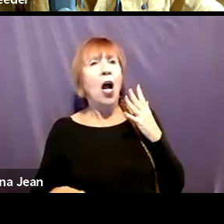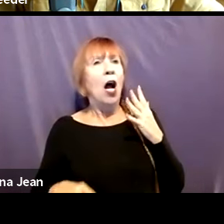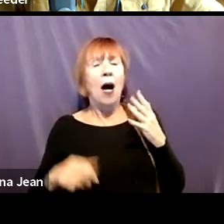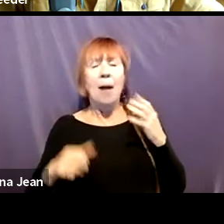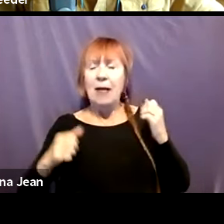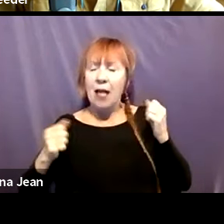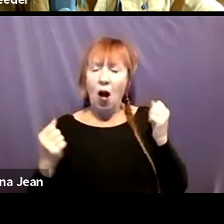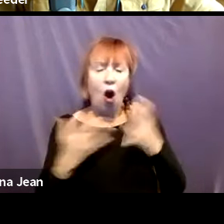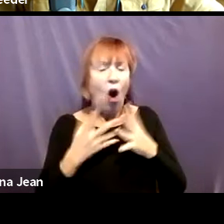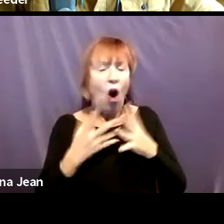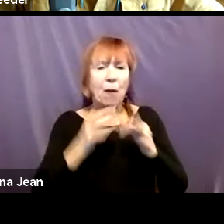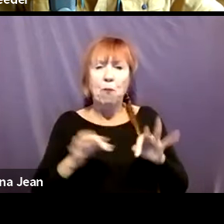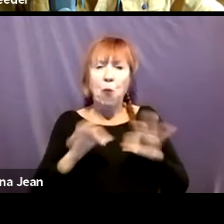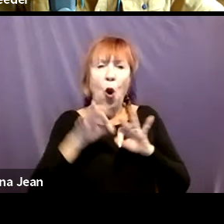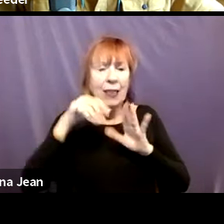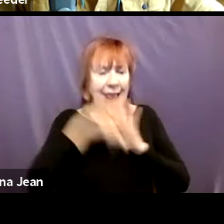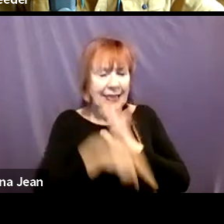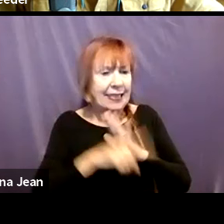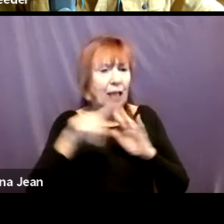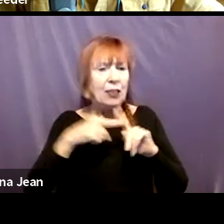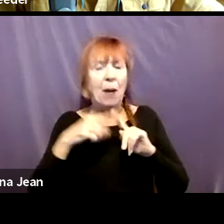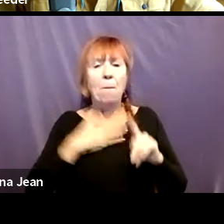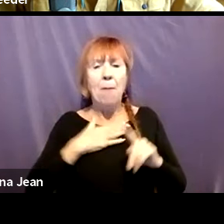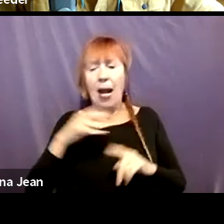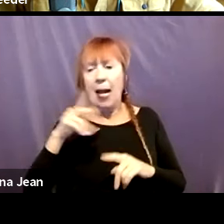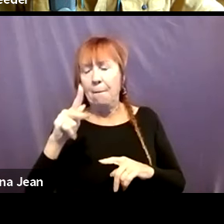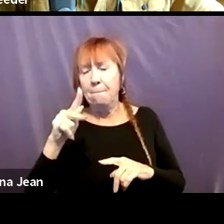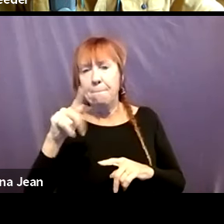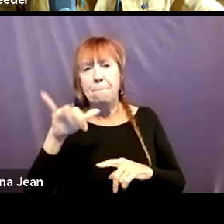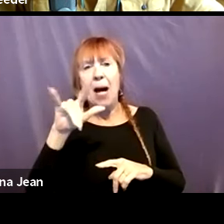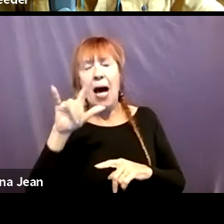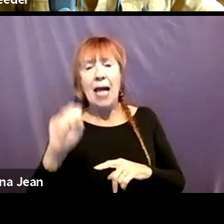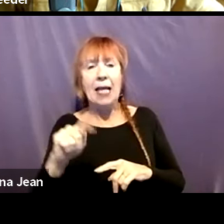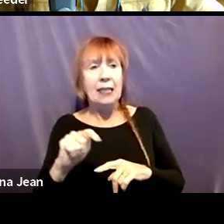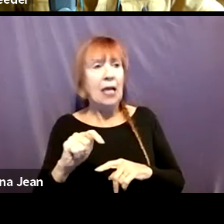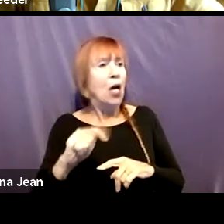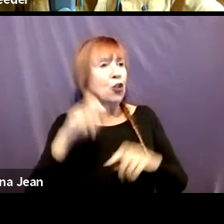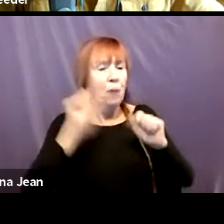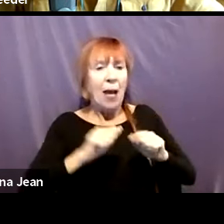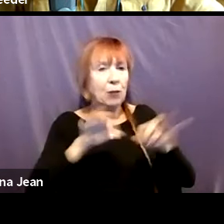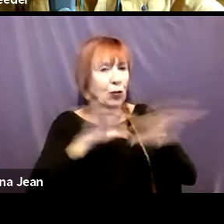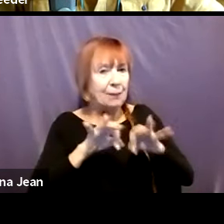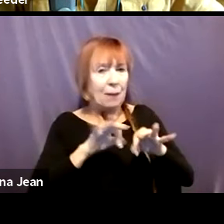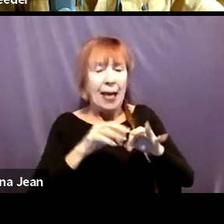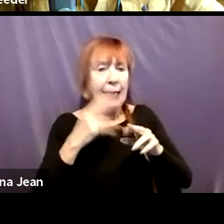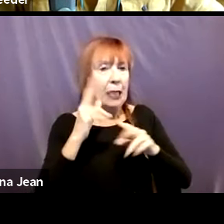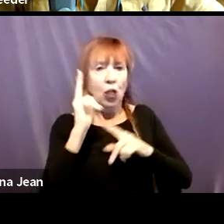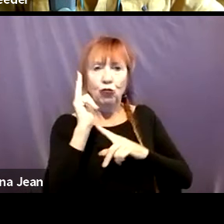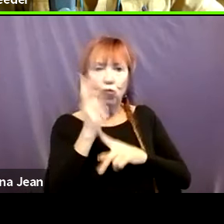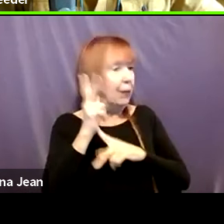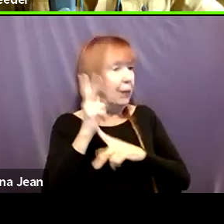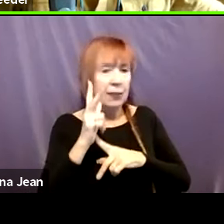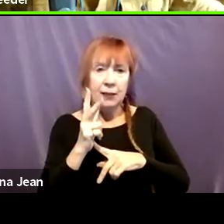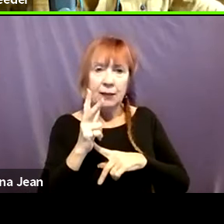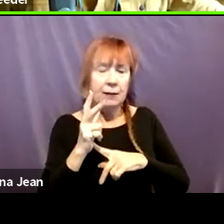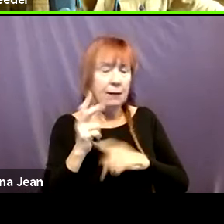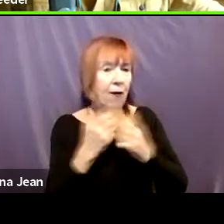details about my pilot out within the first three minutes. Yeah. Because people get